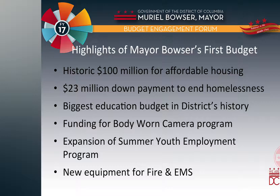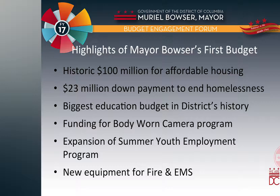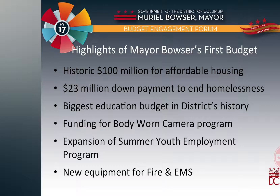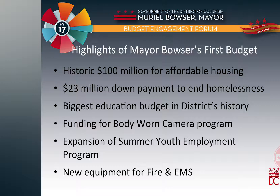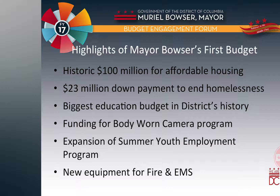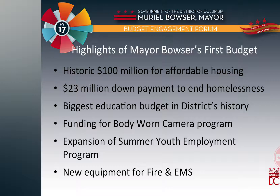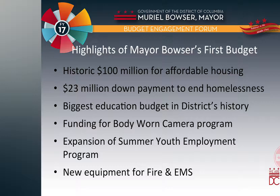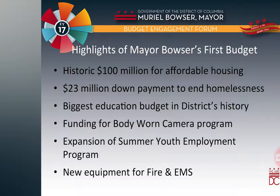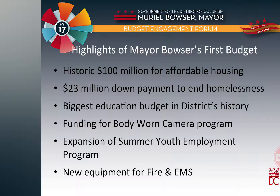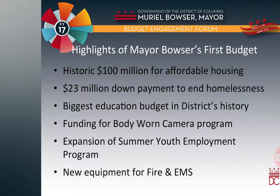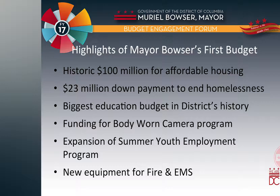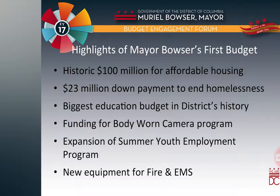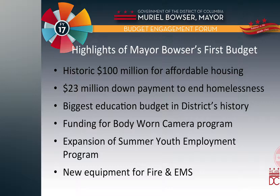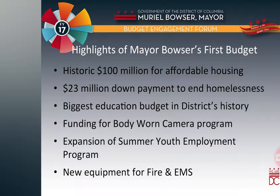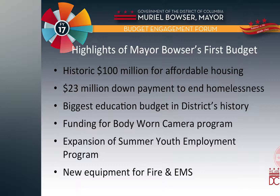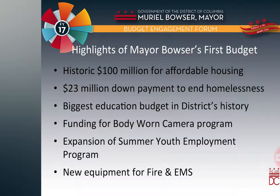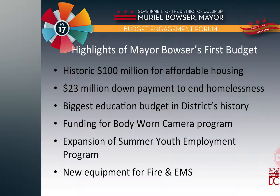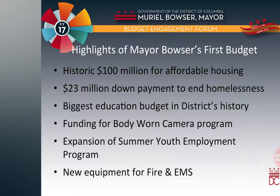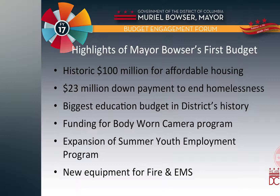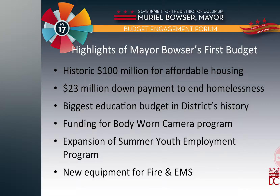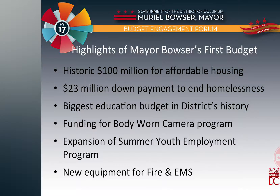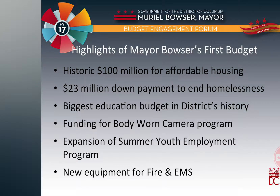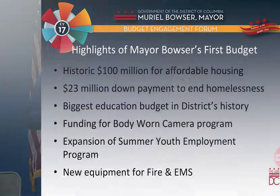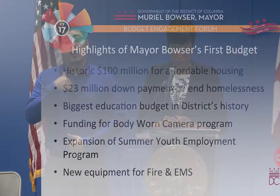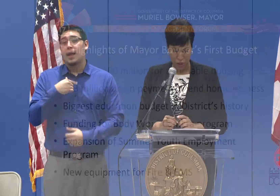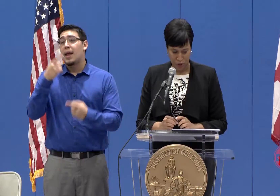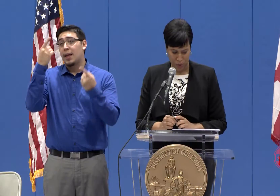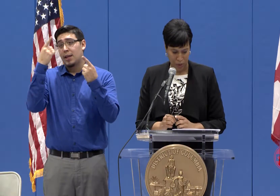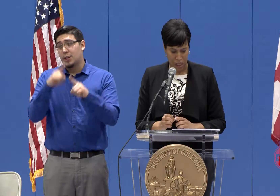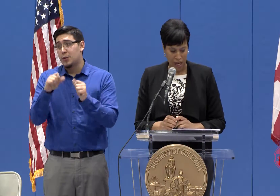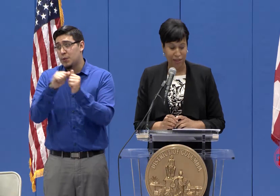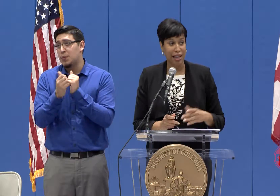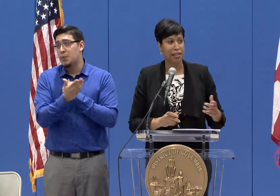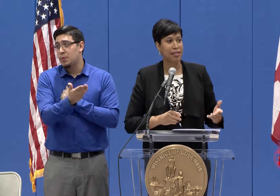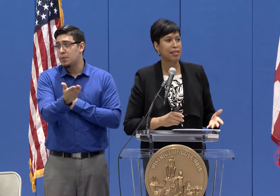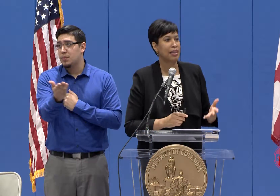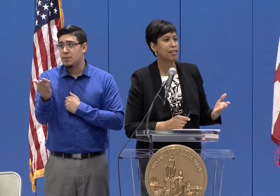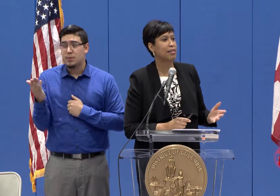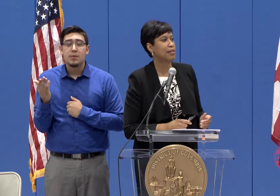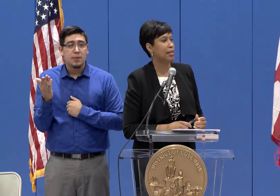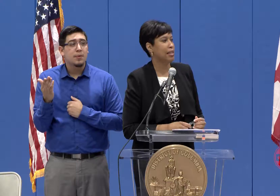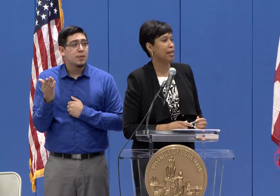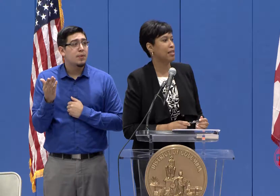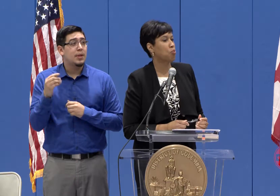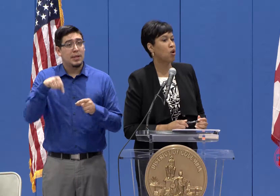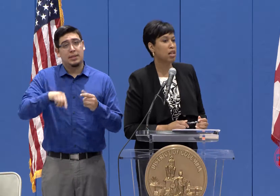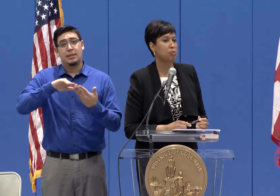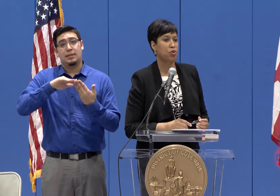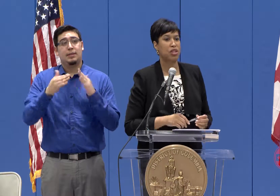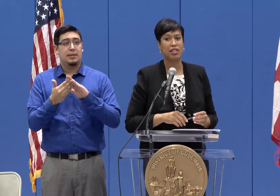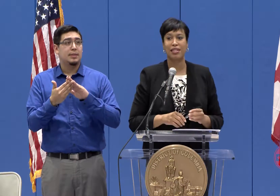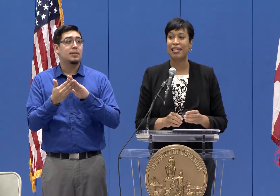I AGREED WITH YOU THAT IN A CITY AS PROSPEROUS AS